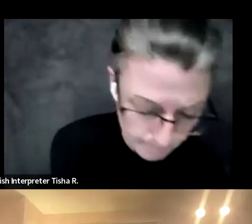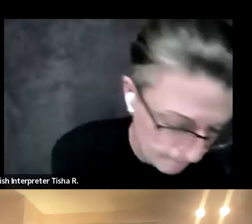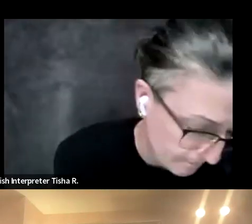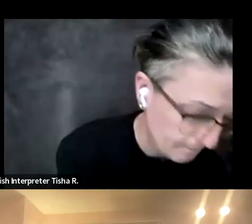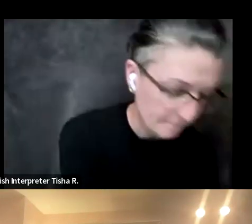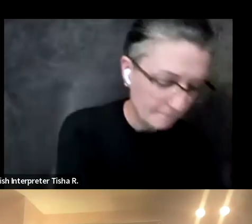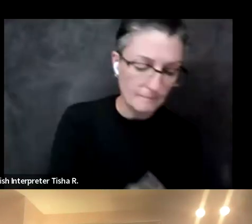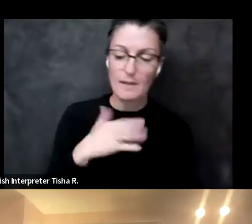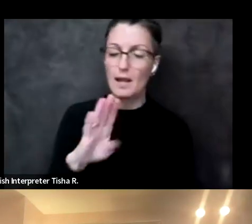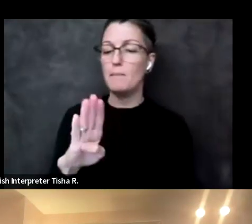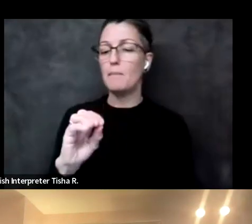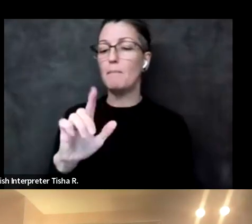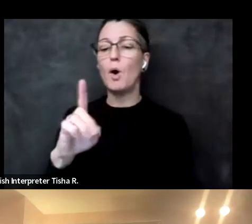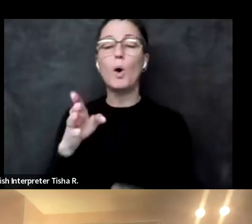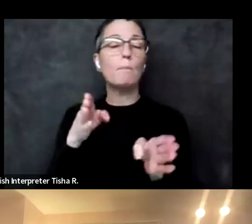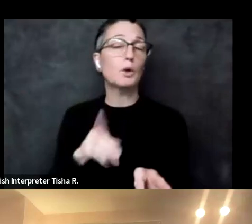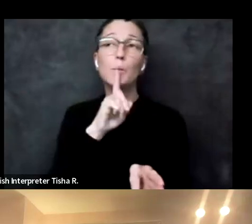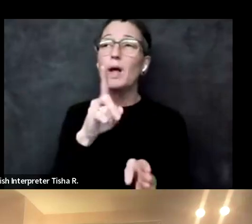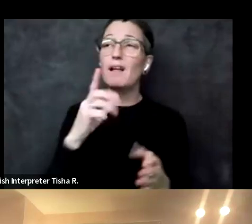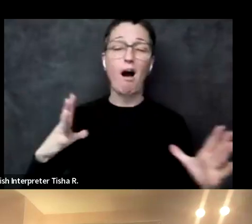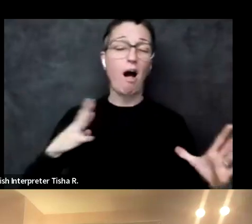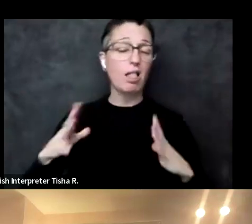put me through the ringer to the point where it had dimmed my light.